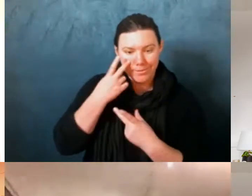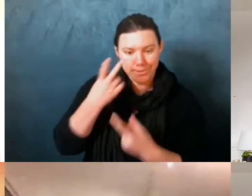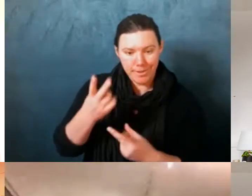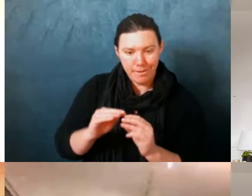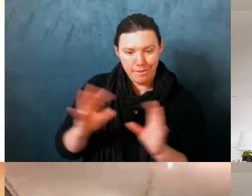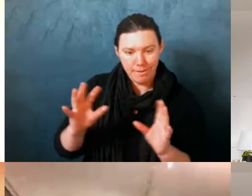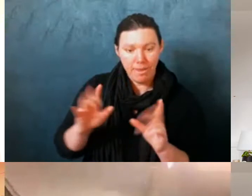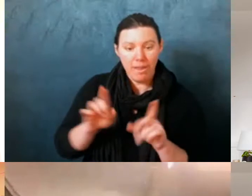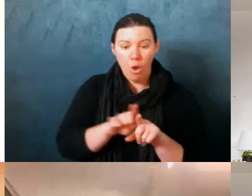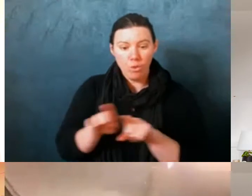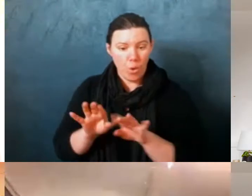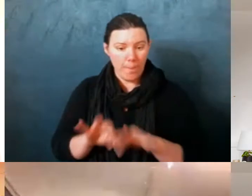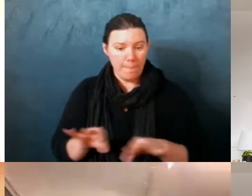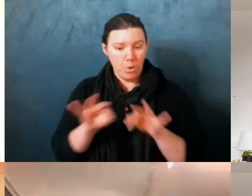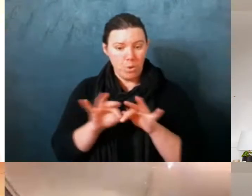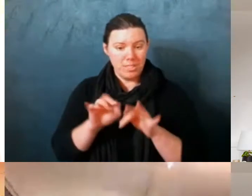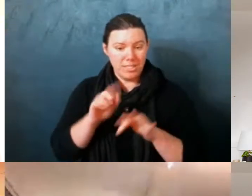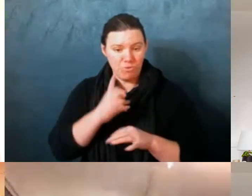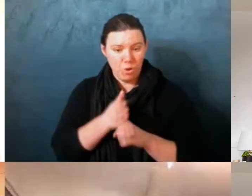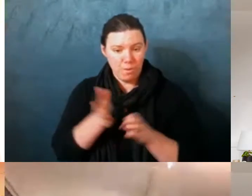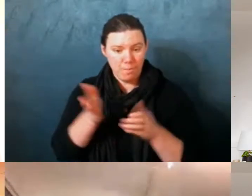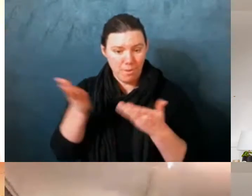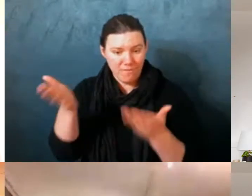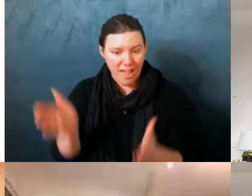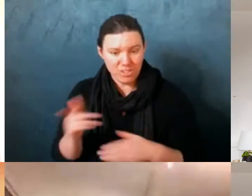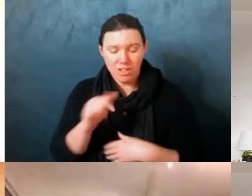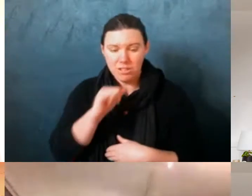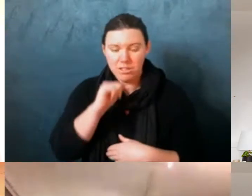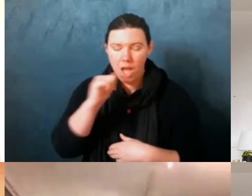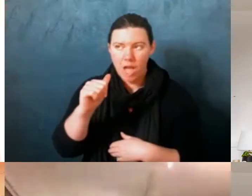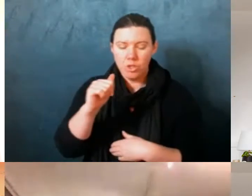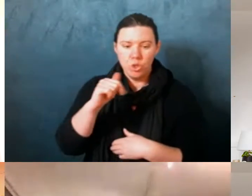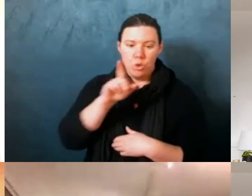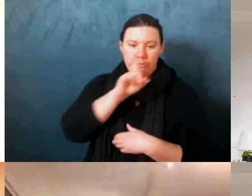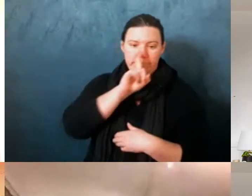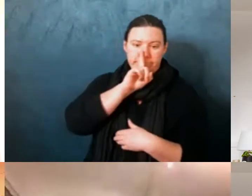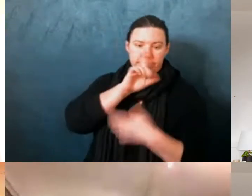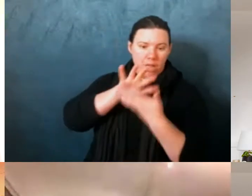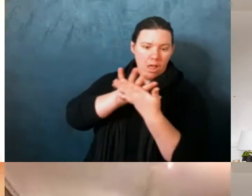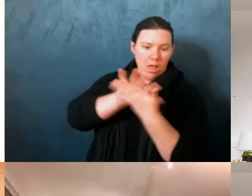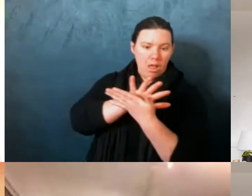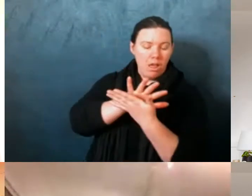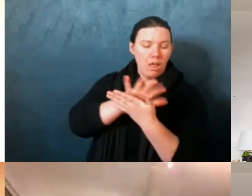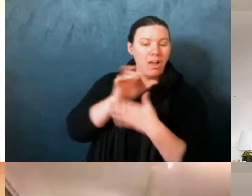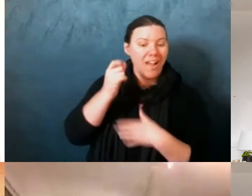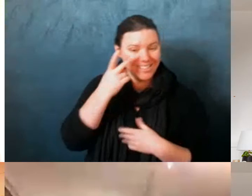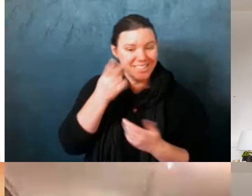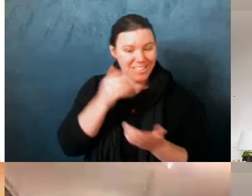I see that even though the conversation and the mission is to help everyone equally,